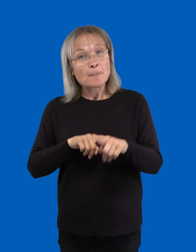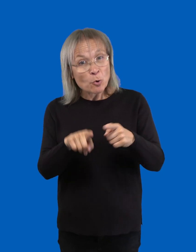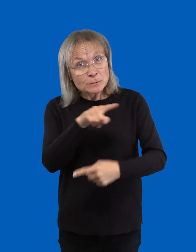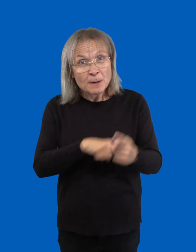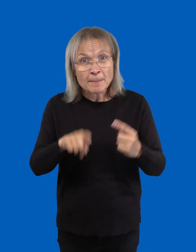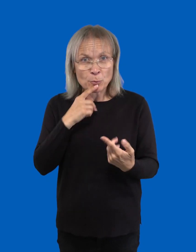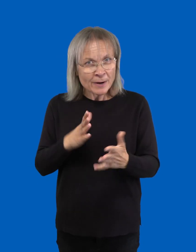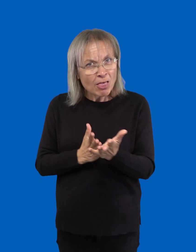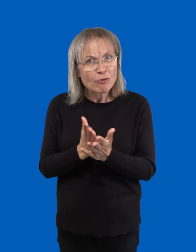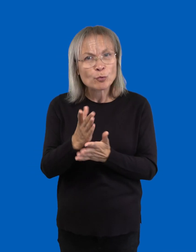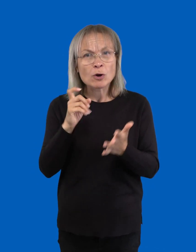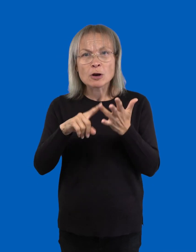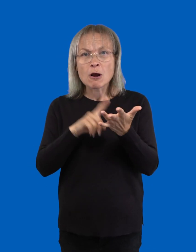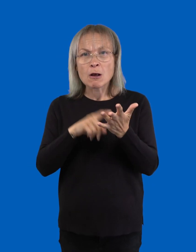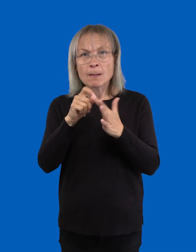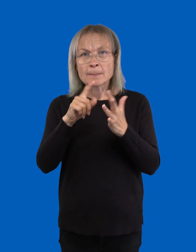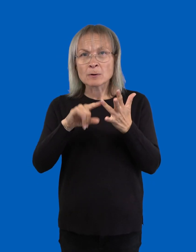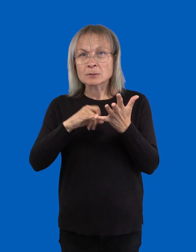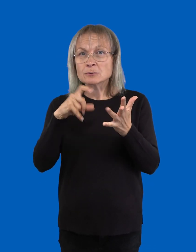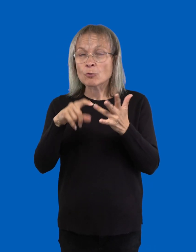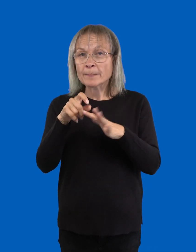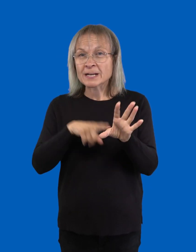Most people who have a colposcopy do not have cervical cancer.